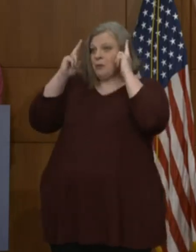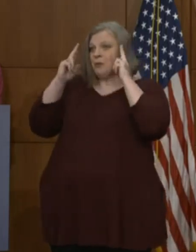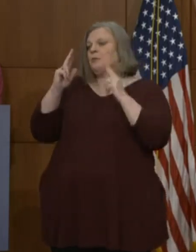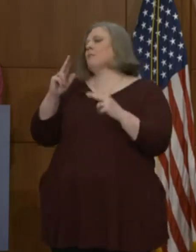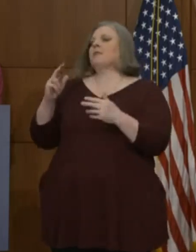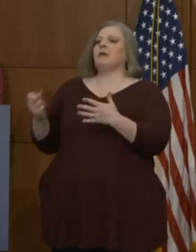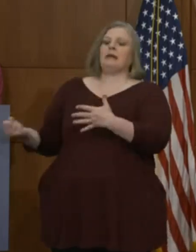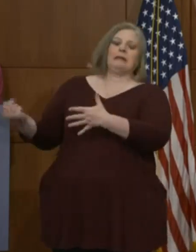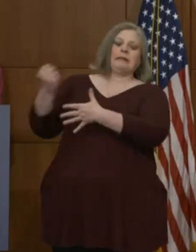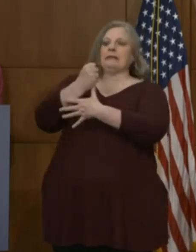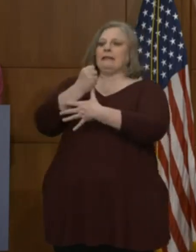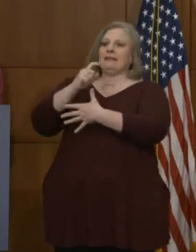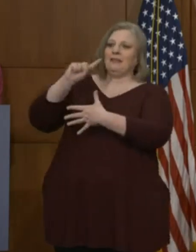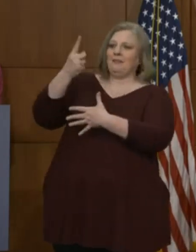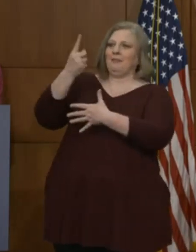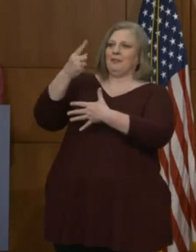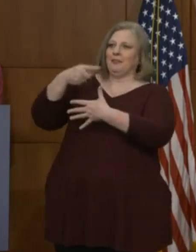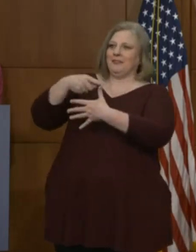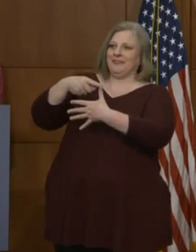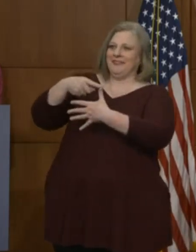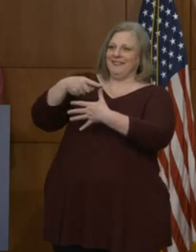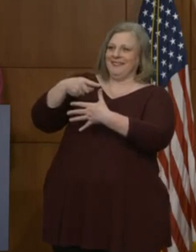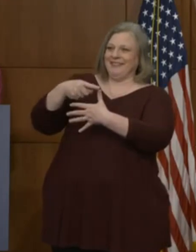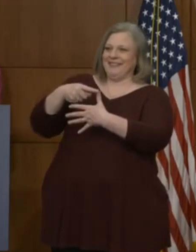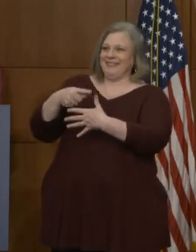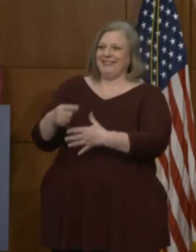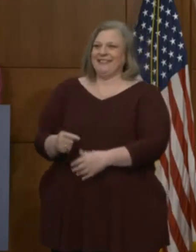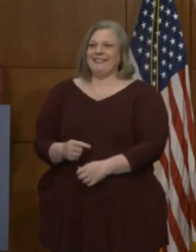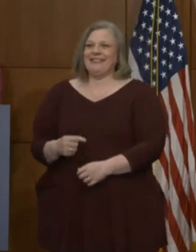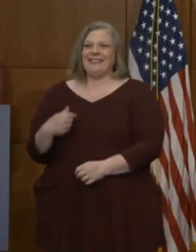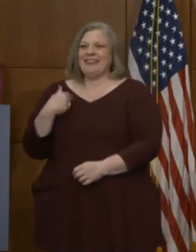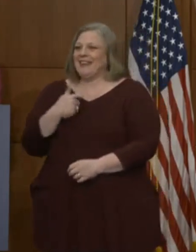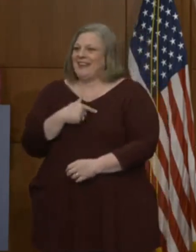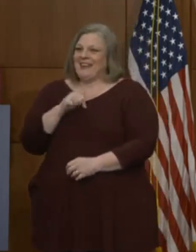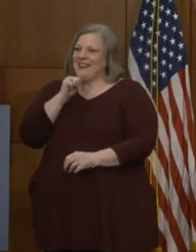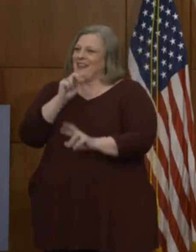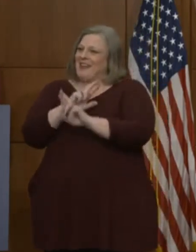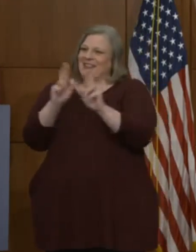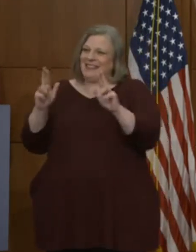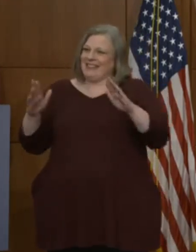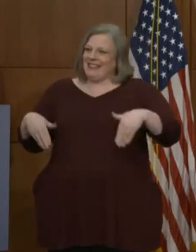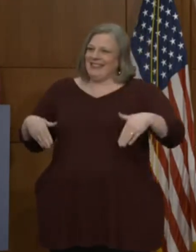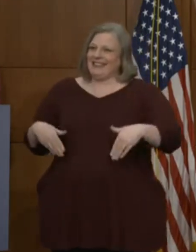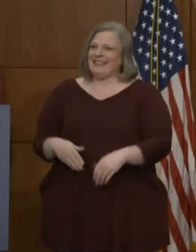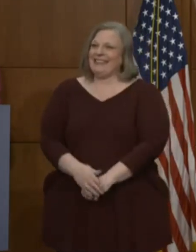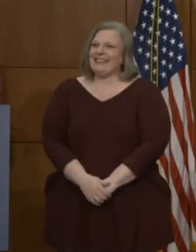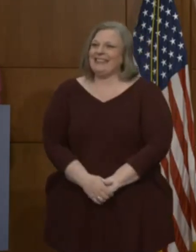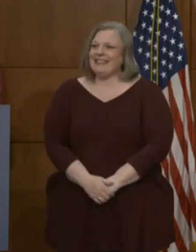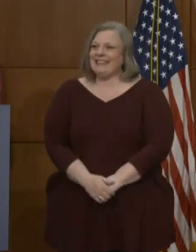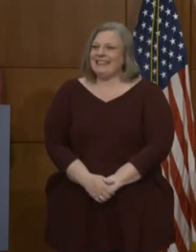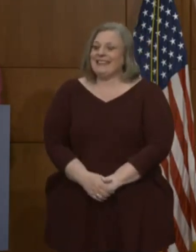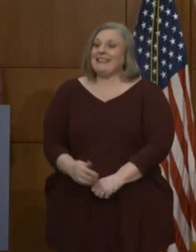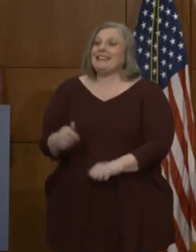AND IN OF IT OR TO START OPENING UP THESE. BARBER SHOPS OPENING UP THESE. BARBER SHOPS THIS IS GONNA BE AT THE TOP OF THIS IS GONNA BE AT THE TOP OF MY LIST I CAN PROMISE YOU THAT